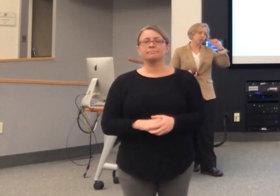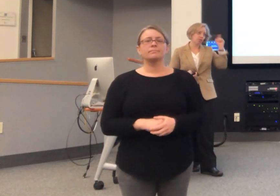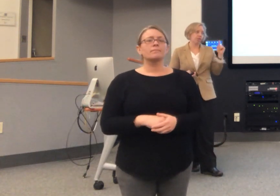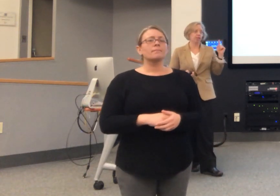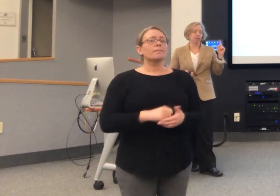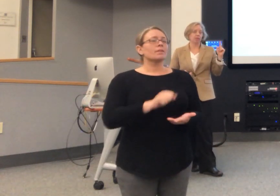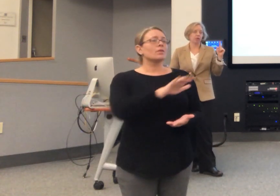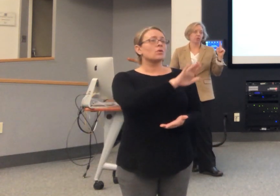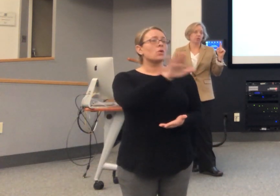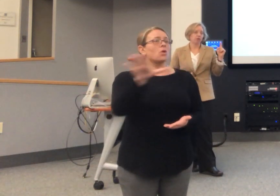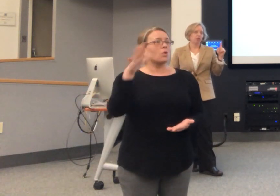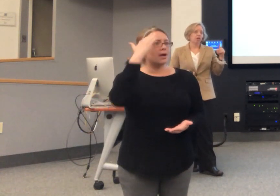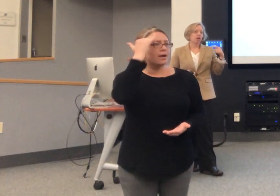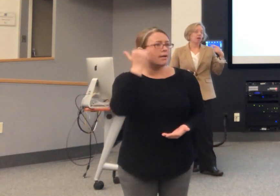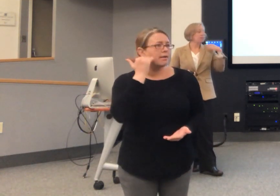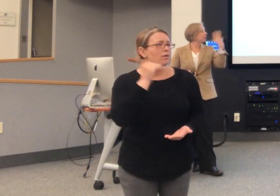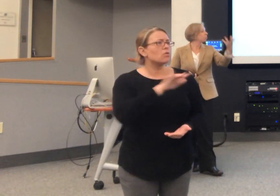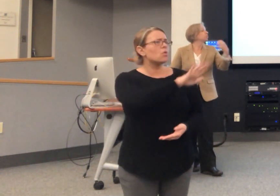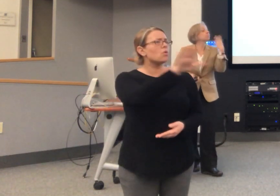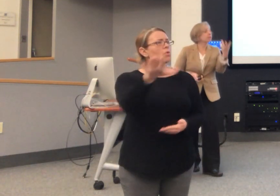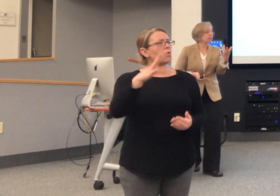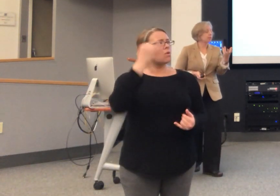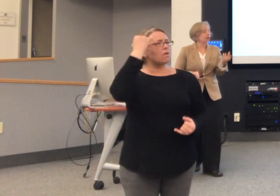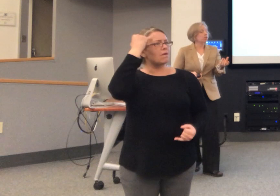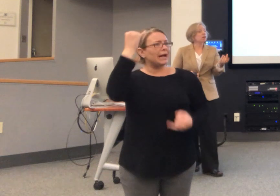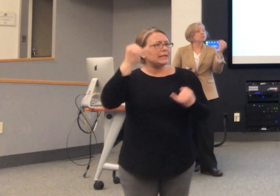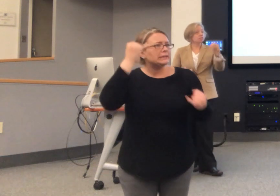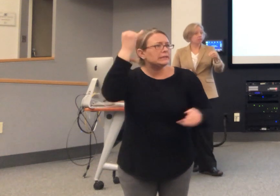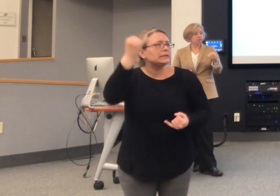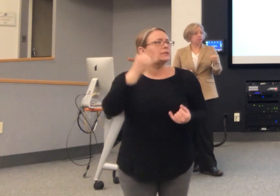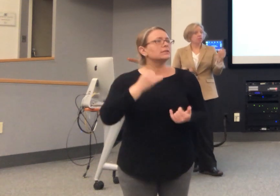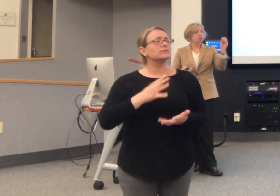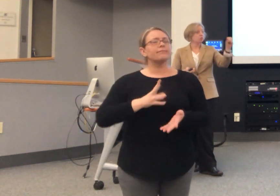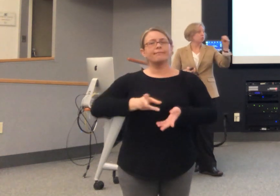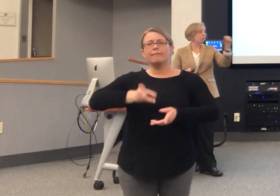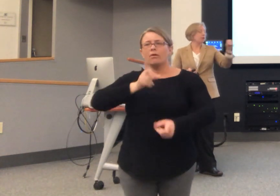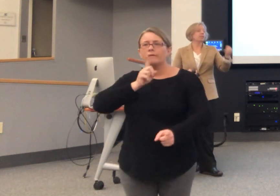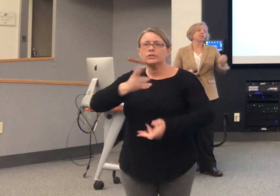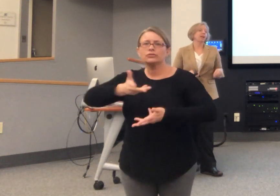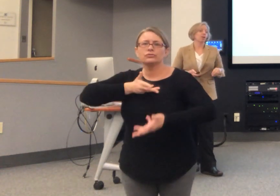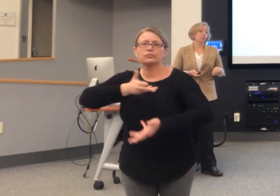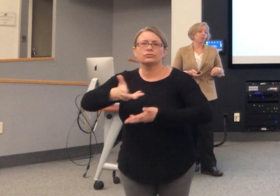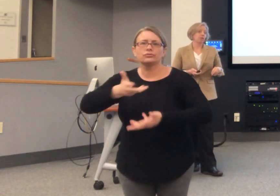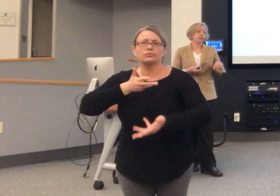that you're thinking about, that you're speaking about. Until you write it down,